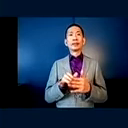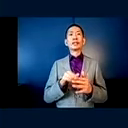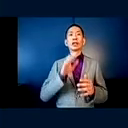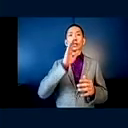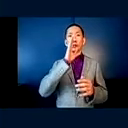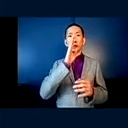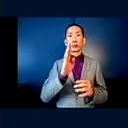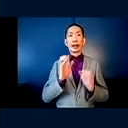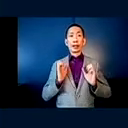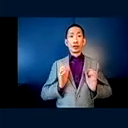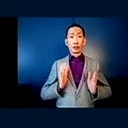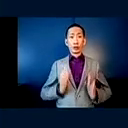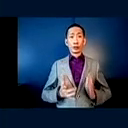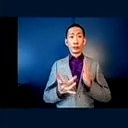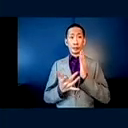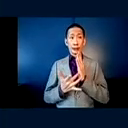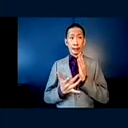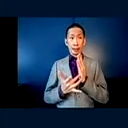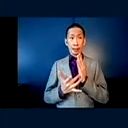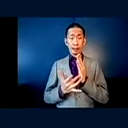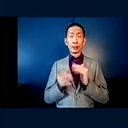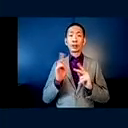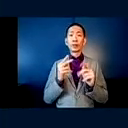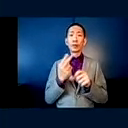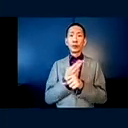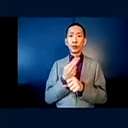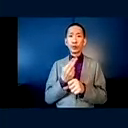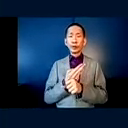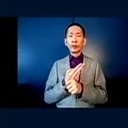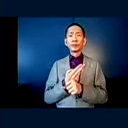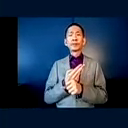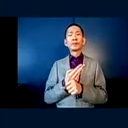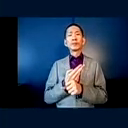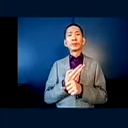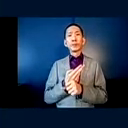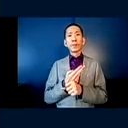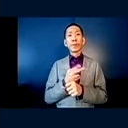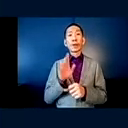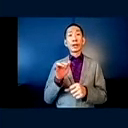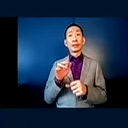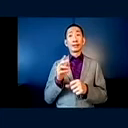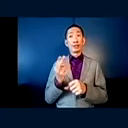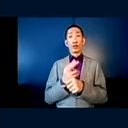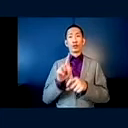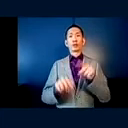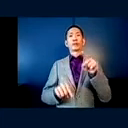A LOT OF THESE DIRECT TO CONSUMER TECHNOLOGIES PEOPLE ARE